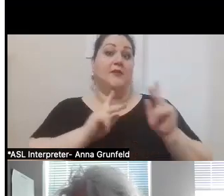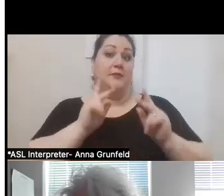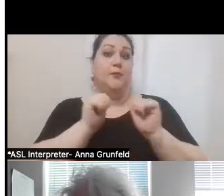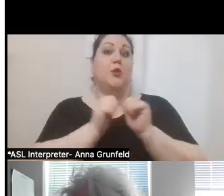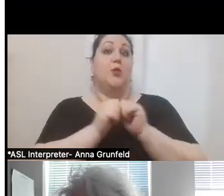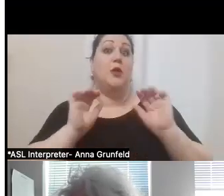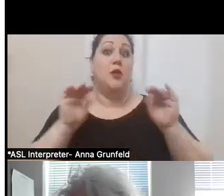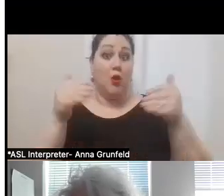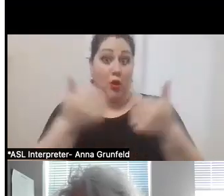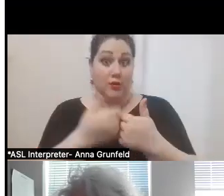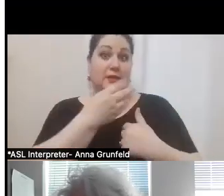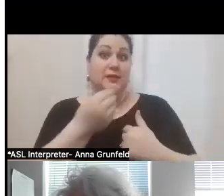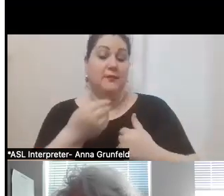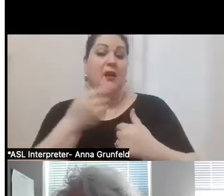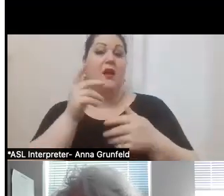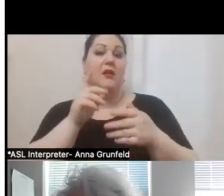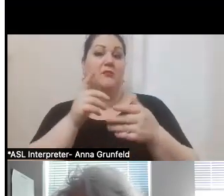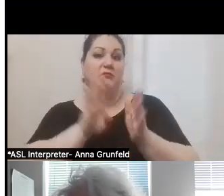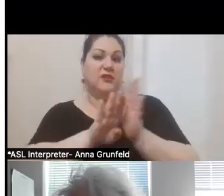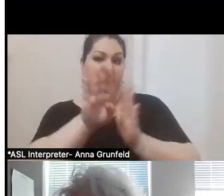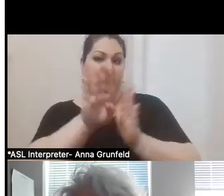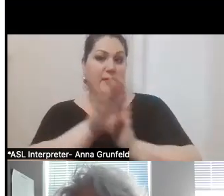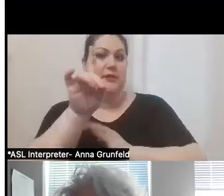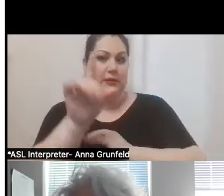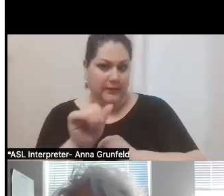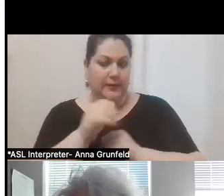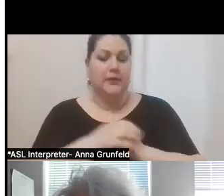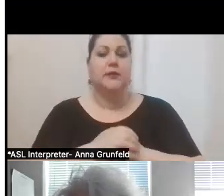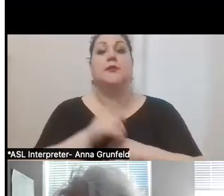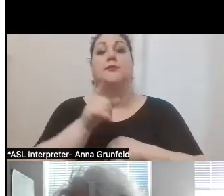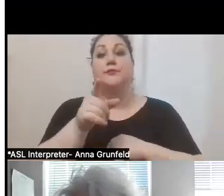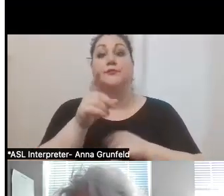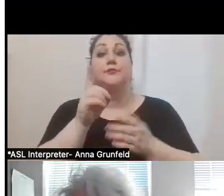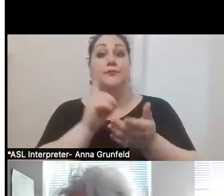Dr. Stoddart is on the editorial board of autism and adulthood and